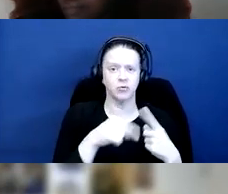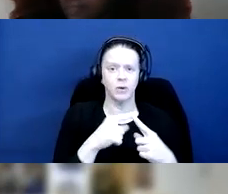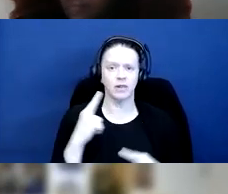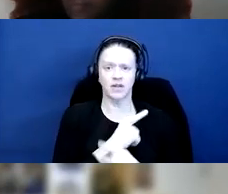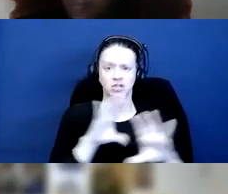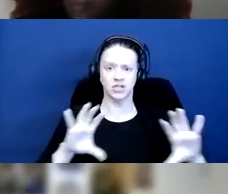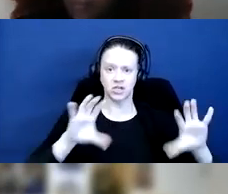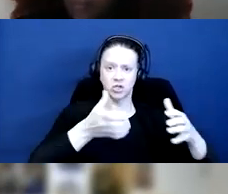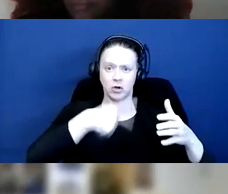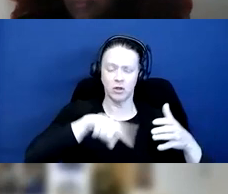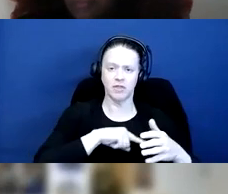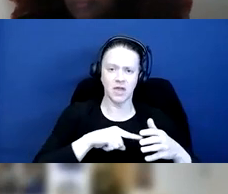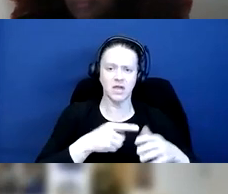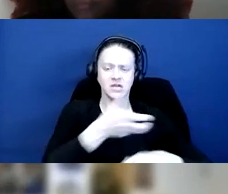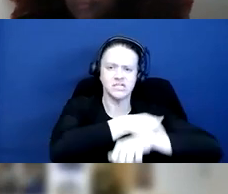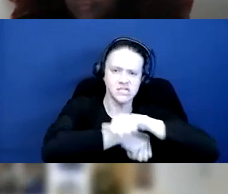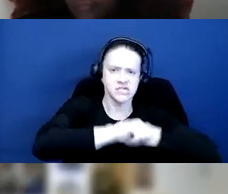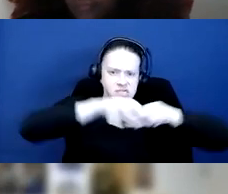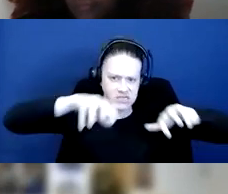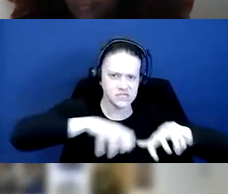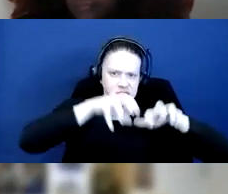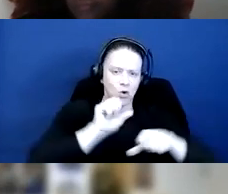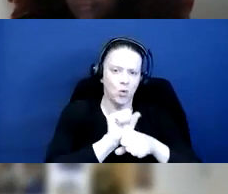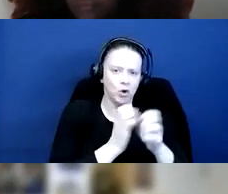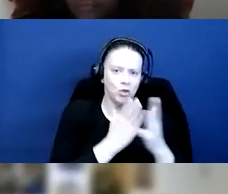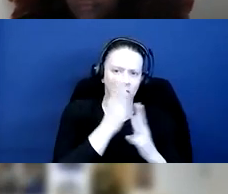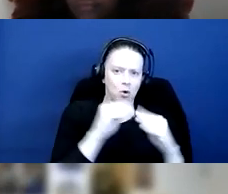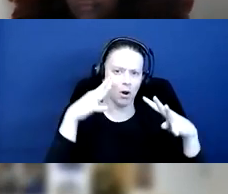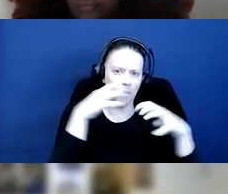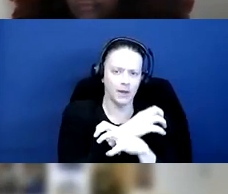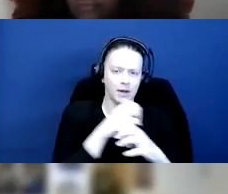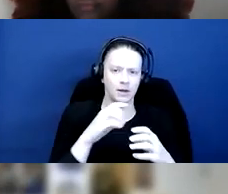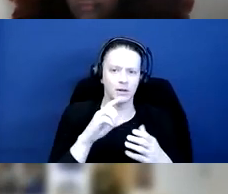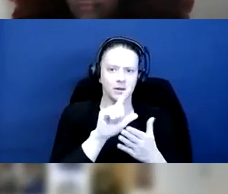to work through more complicated legislative issues to pass a budget.